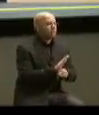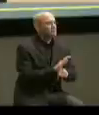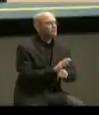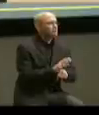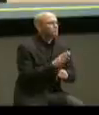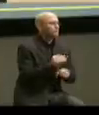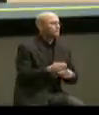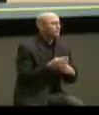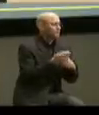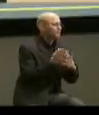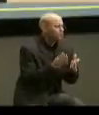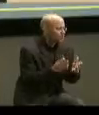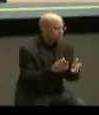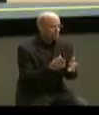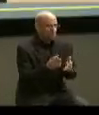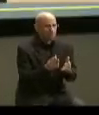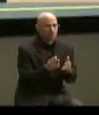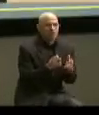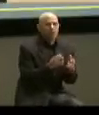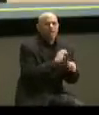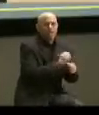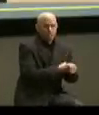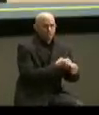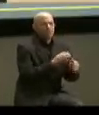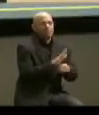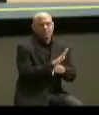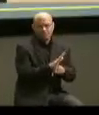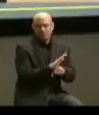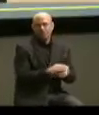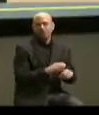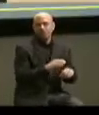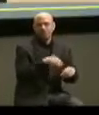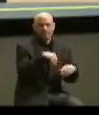BUSINESSES, ESPECIALLY ENERGY BUSINESSES, REALLY GET INTO THE MARKET.